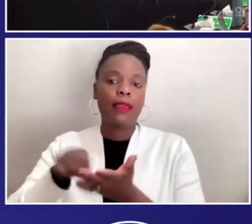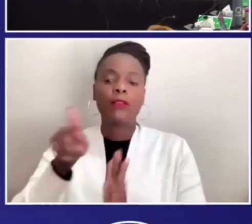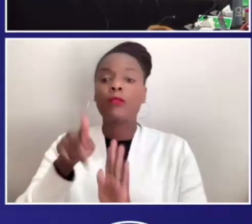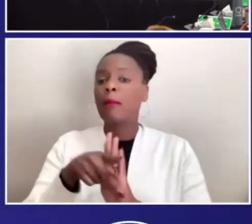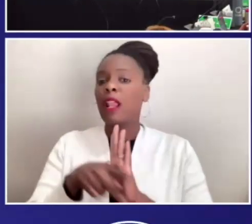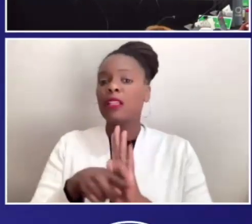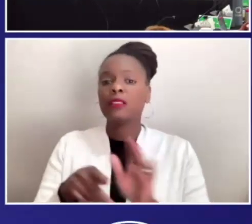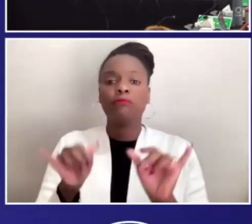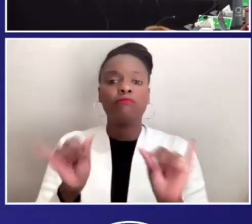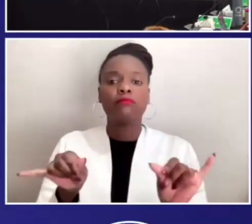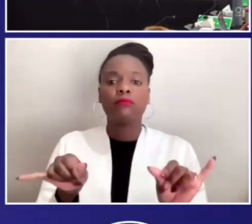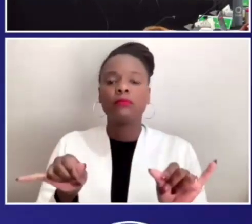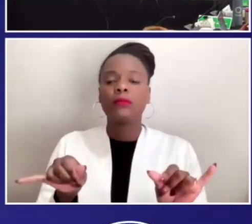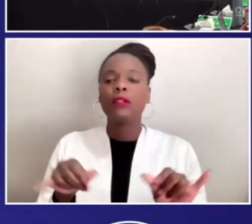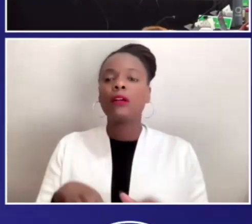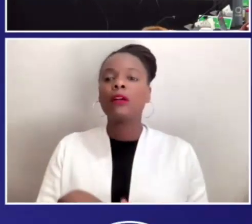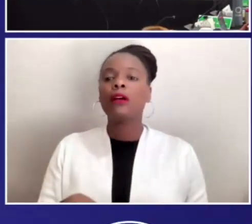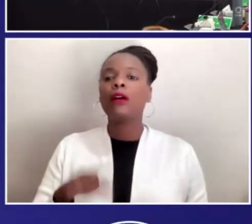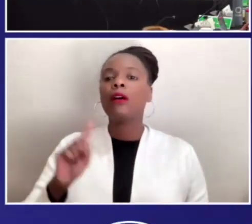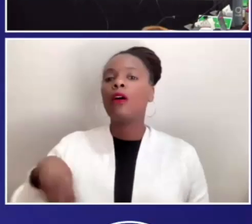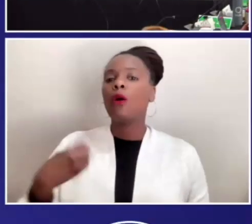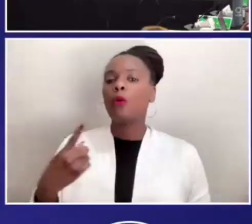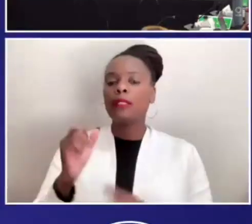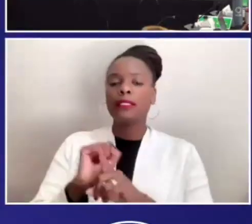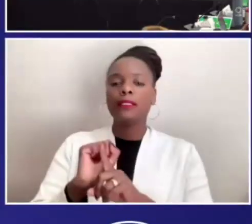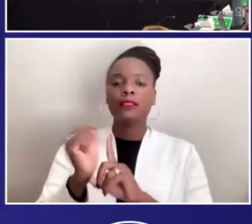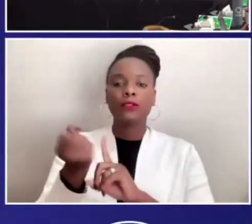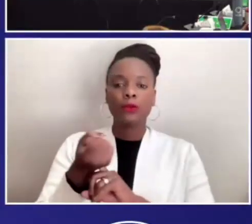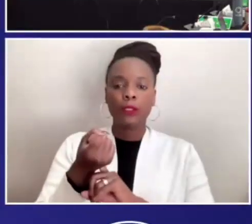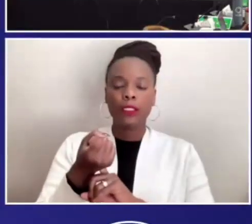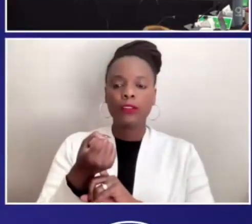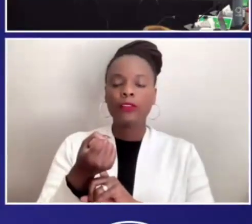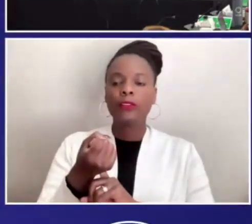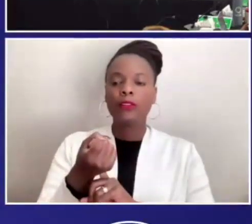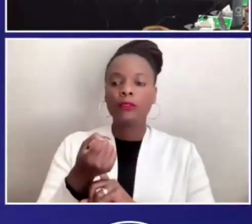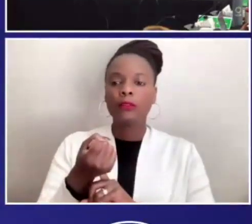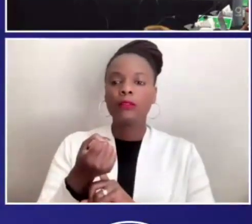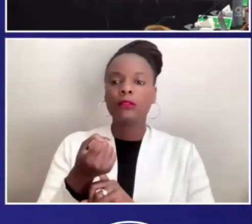And it's only in a case where they're otherwise -- they're precluded under